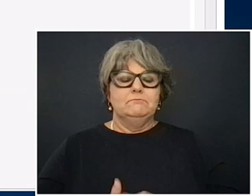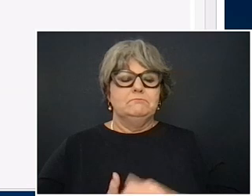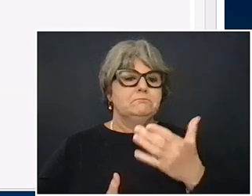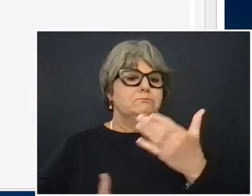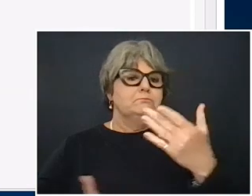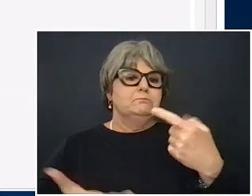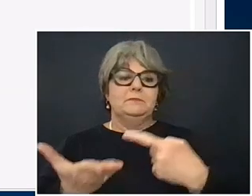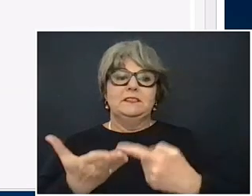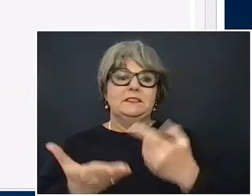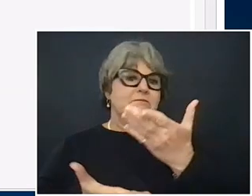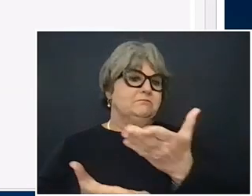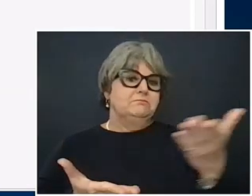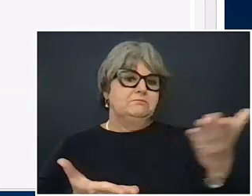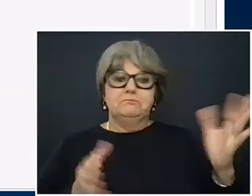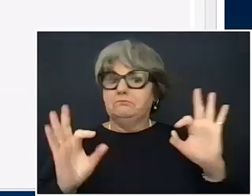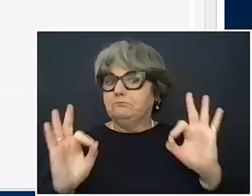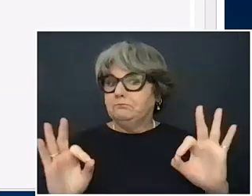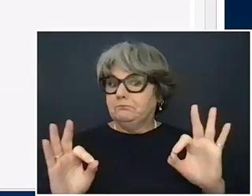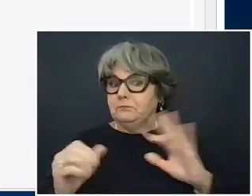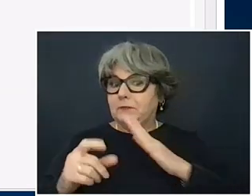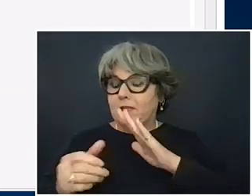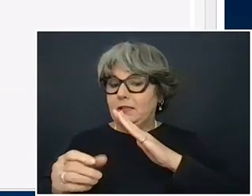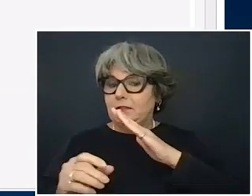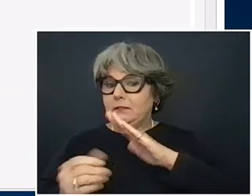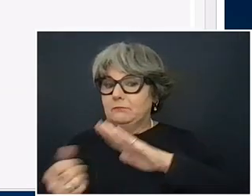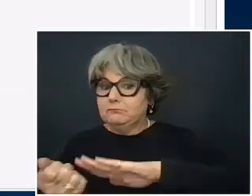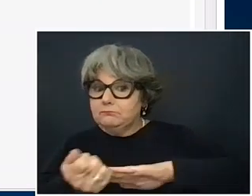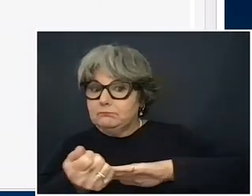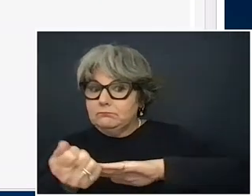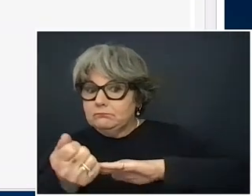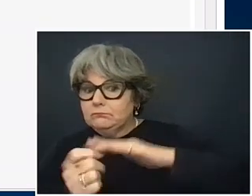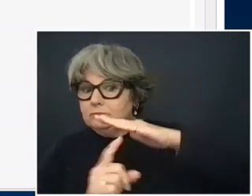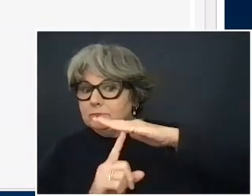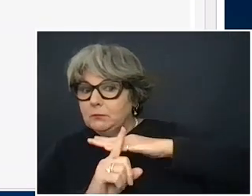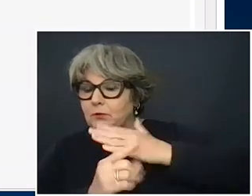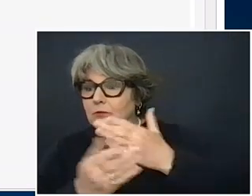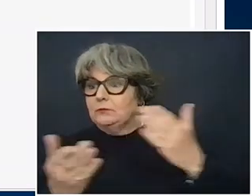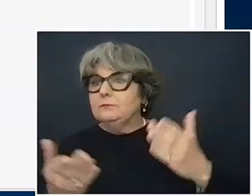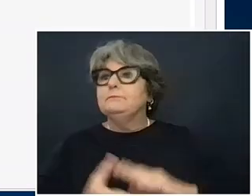you feel you need a temperature check or can we just move on?